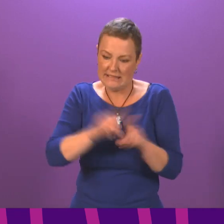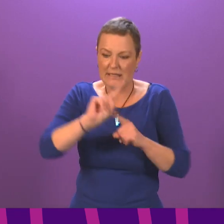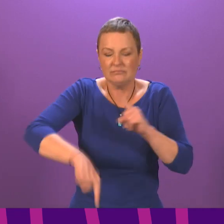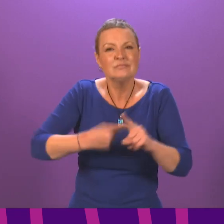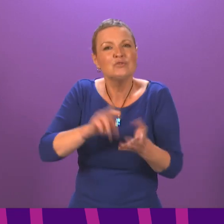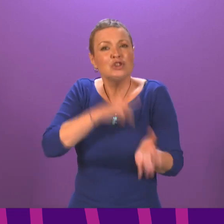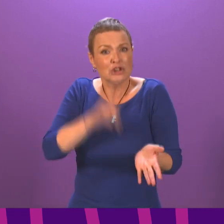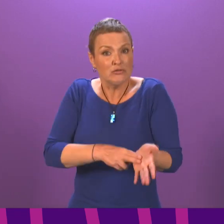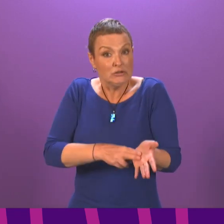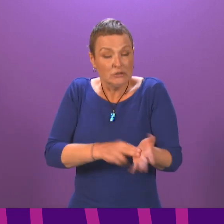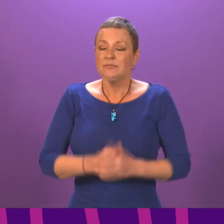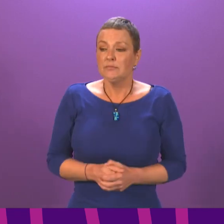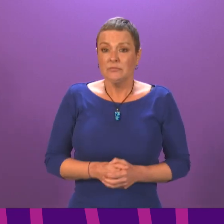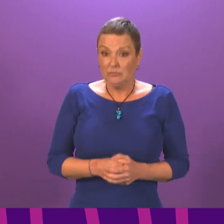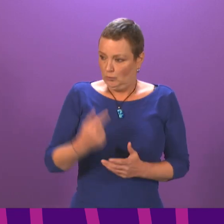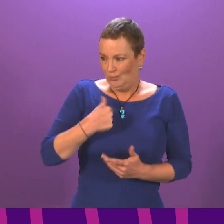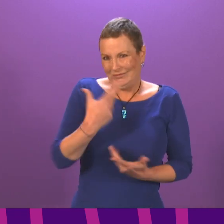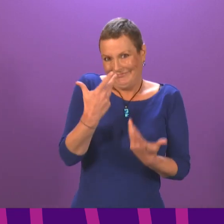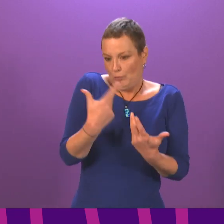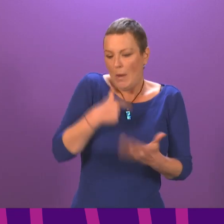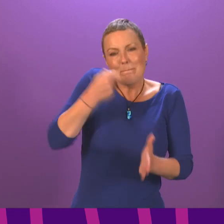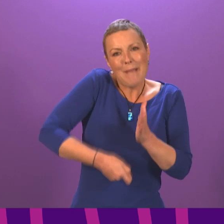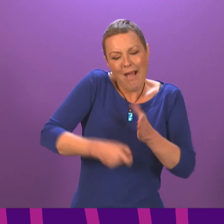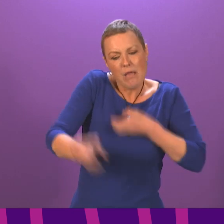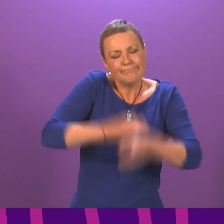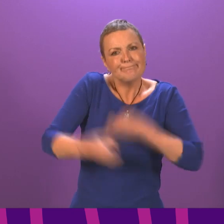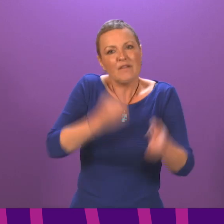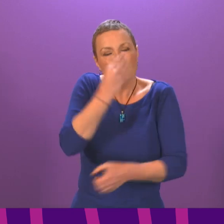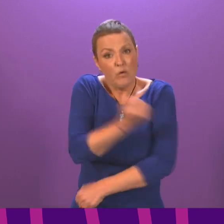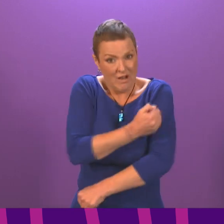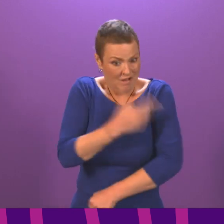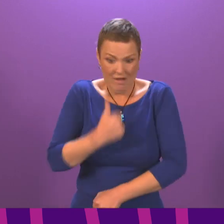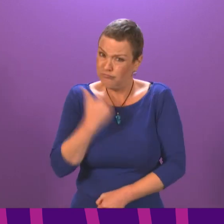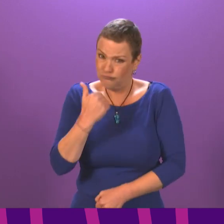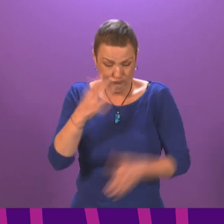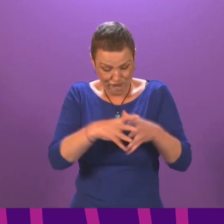We procure through the United Kingdom-wide procurement system. We have adequate supplies,